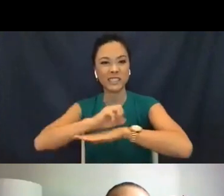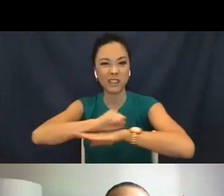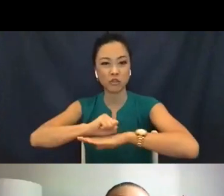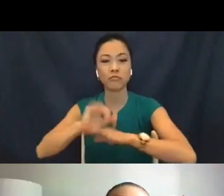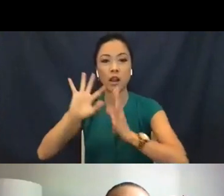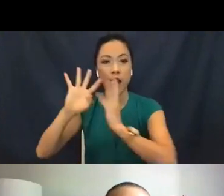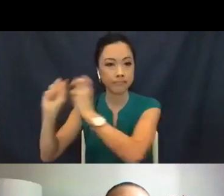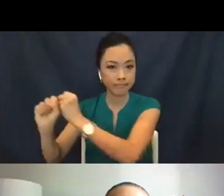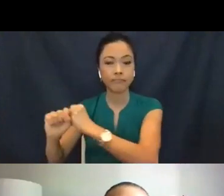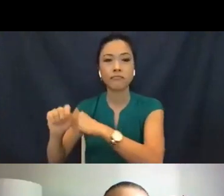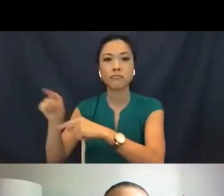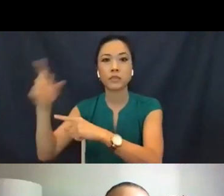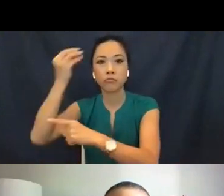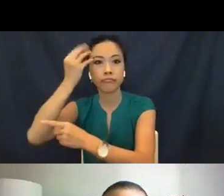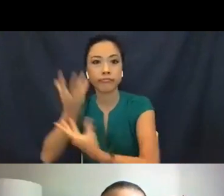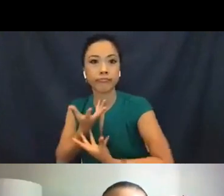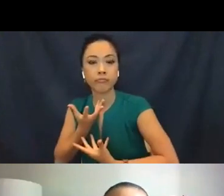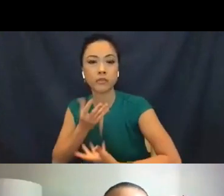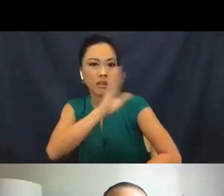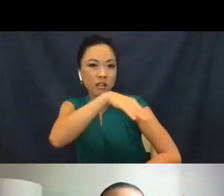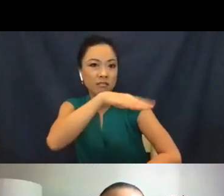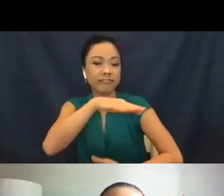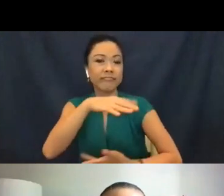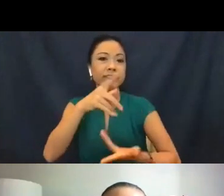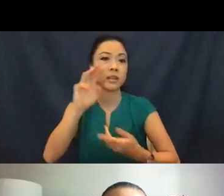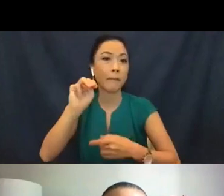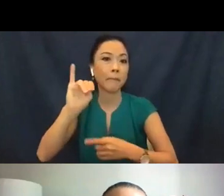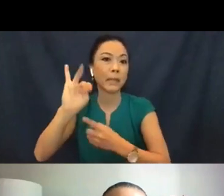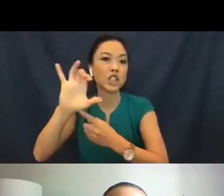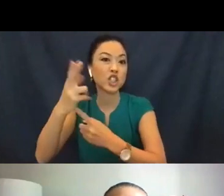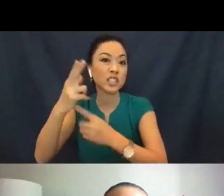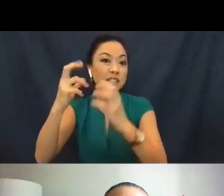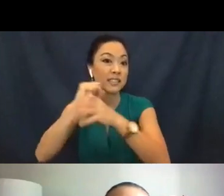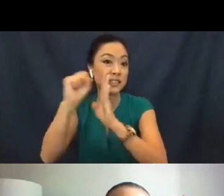to shut down. Shortly thereafter, New York was shutting down, so we had to quickly get